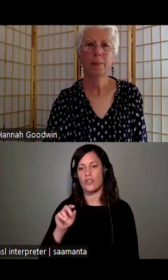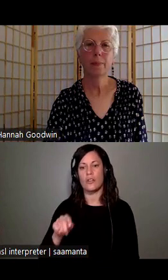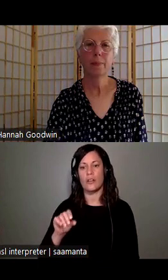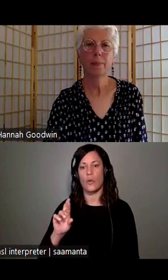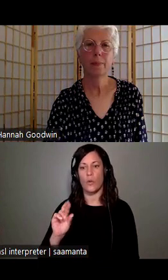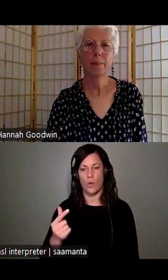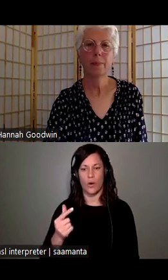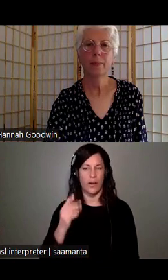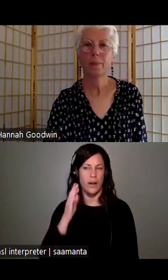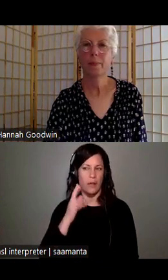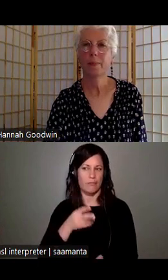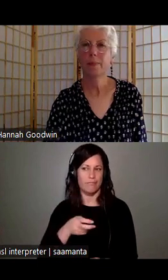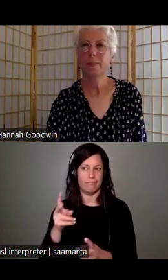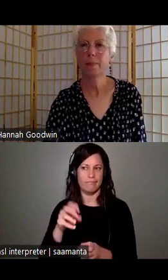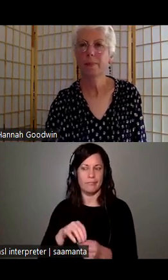And I'll put that in the chat as well.